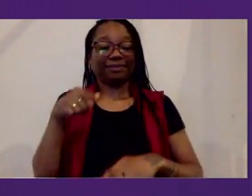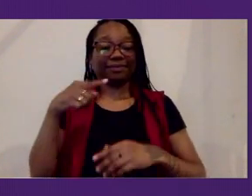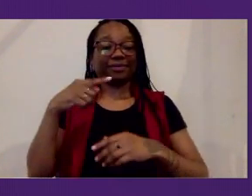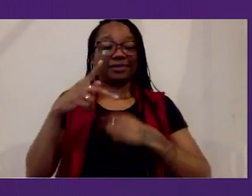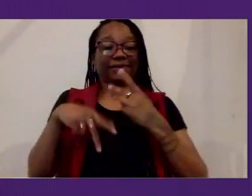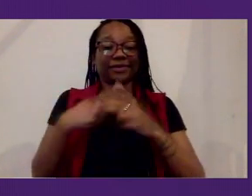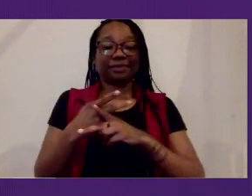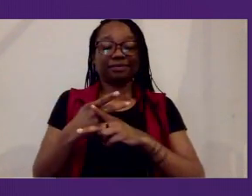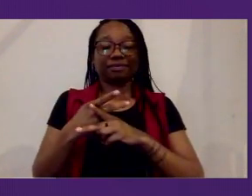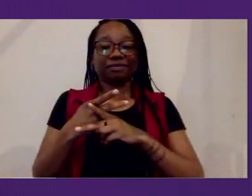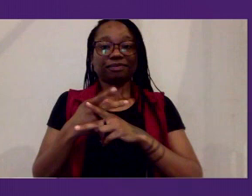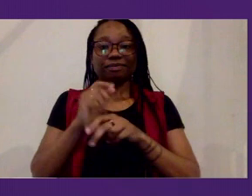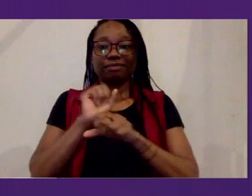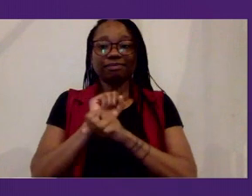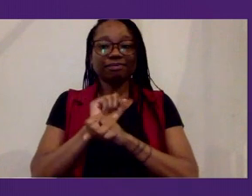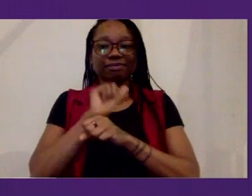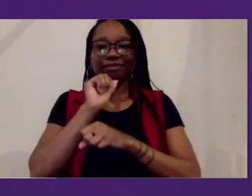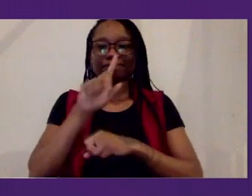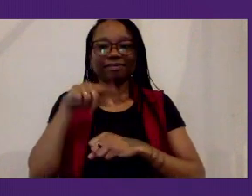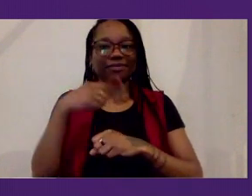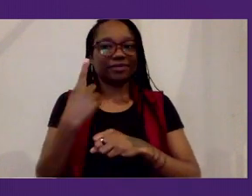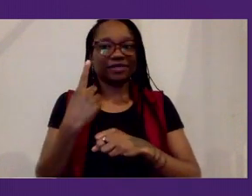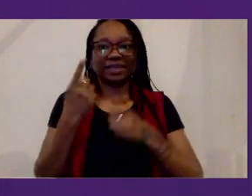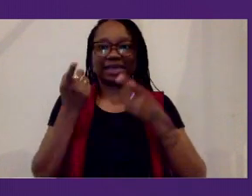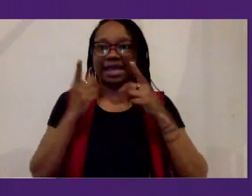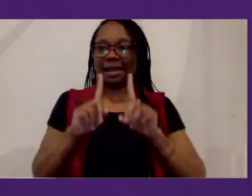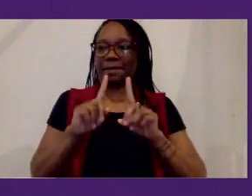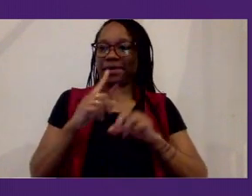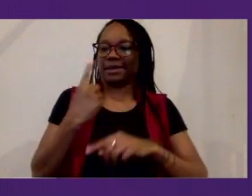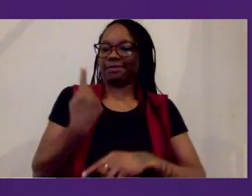do not just happen in isolation and that thinking and learning is a team sport.